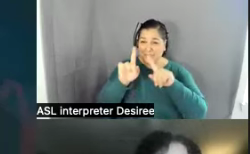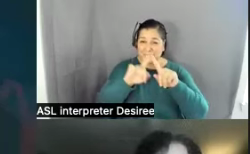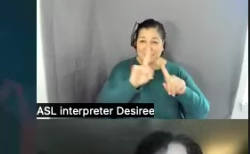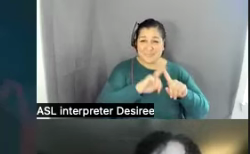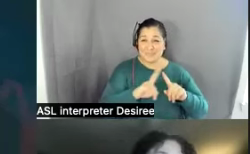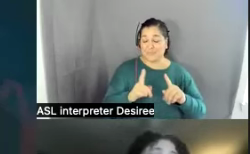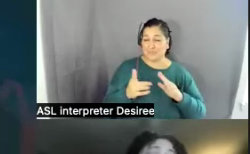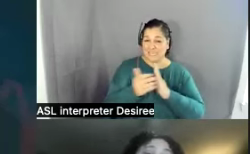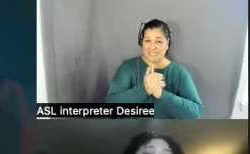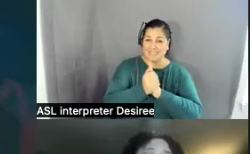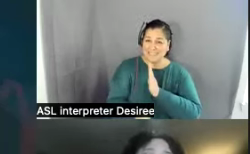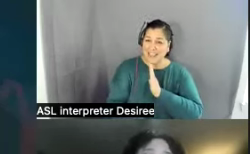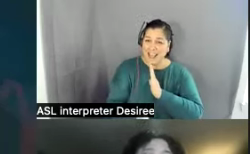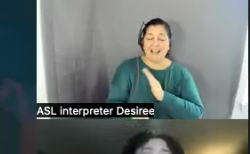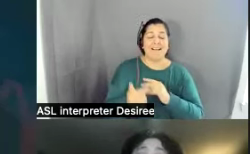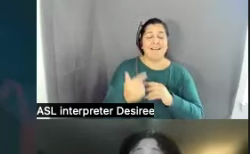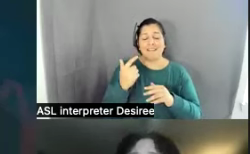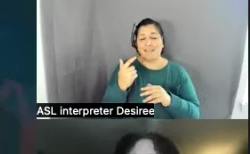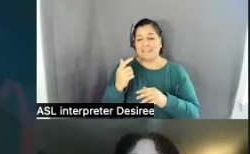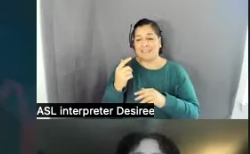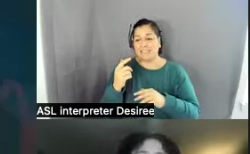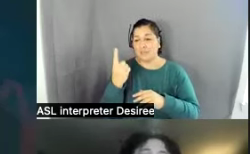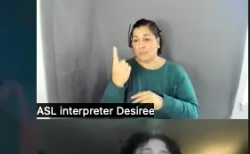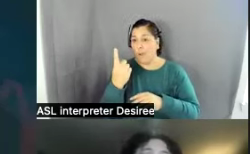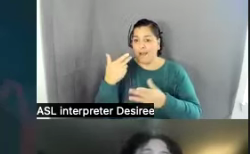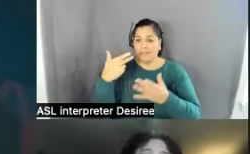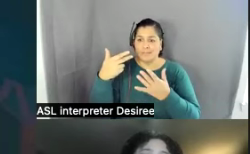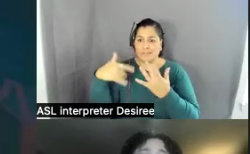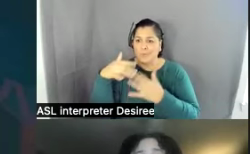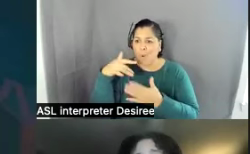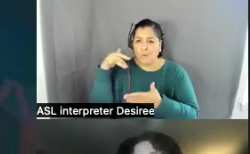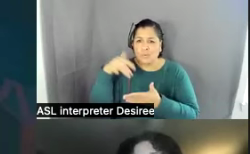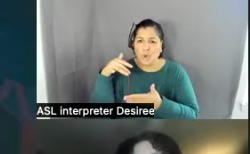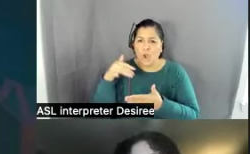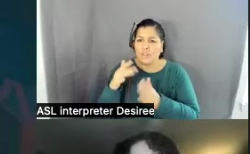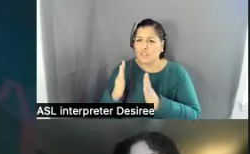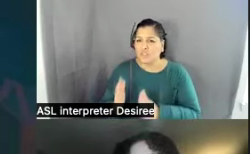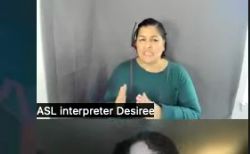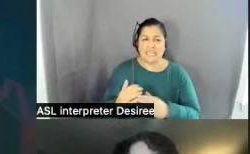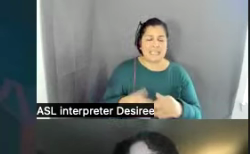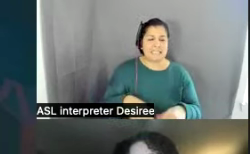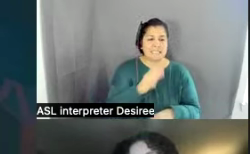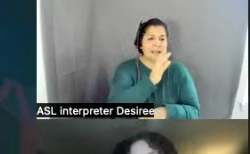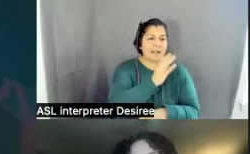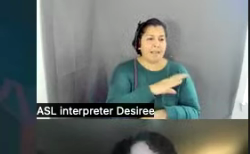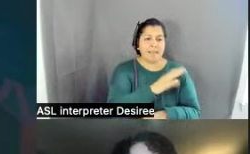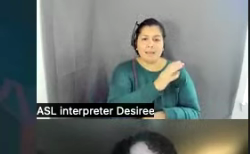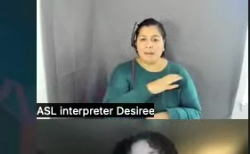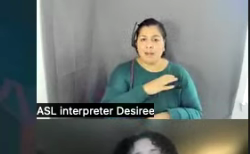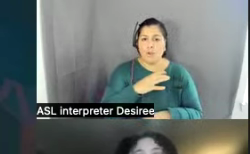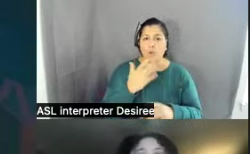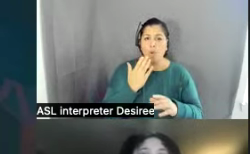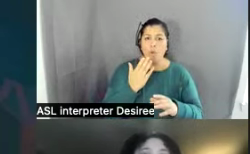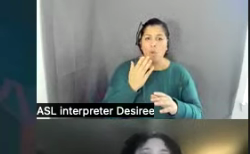We've got a, clinical therapist, someone who, runs it,